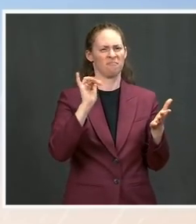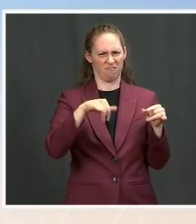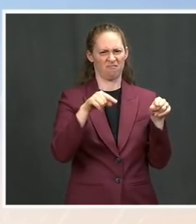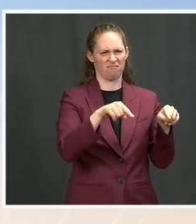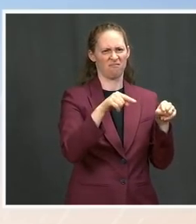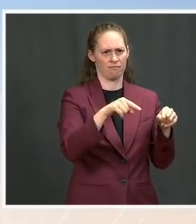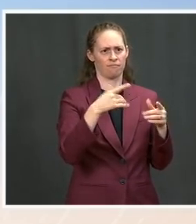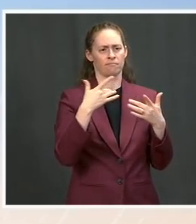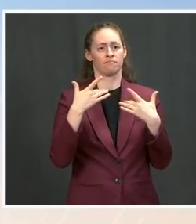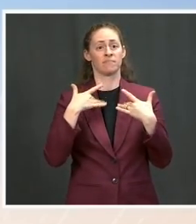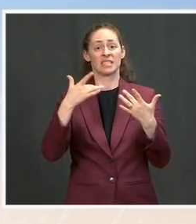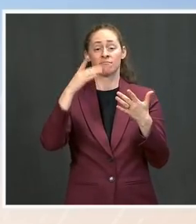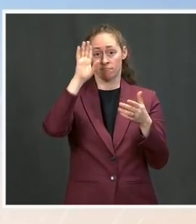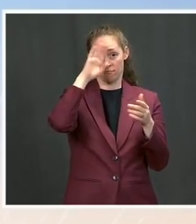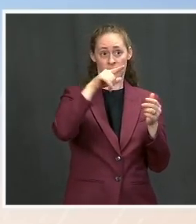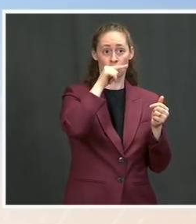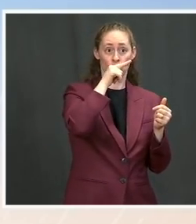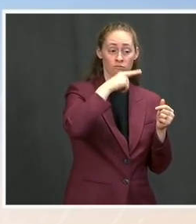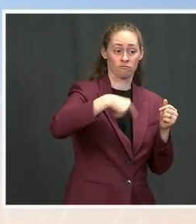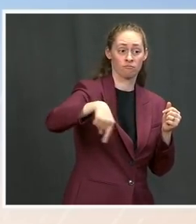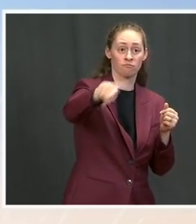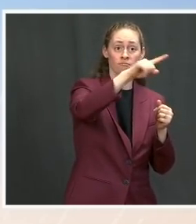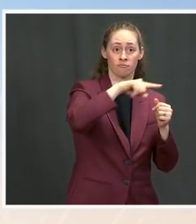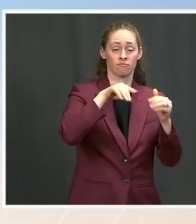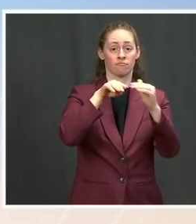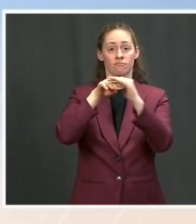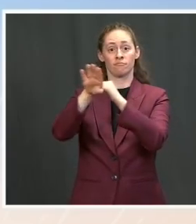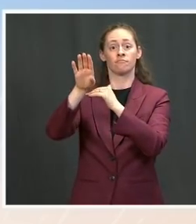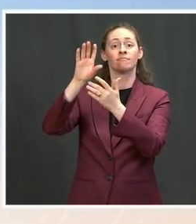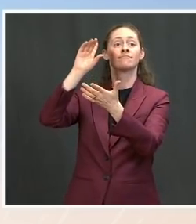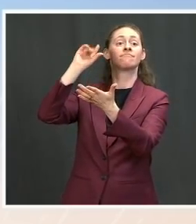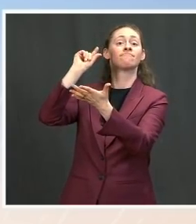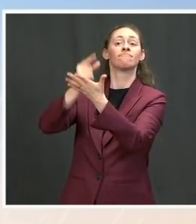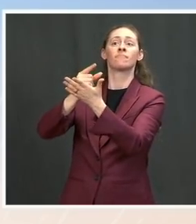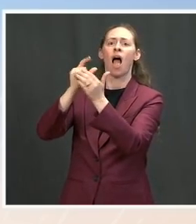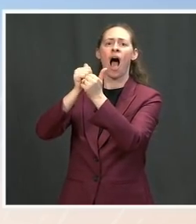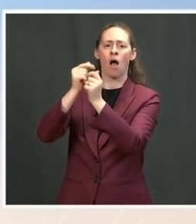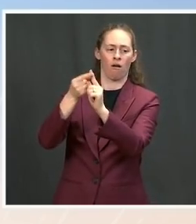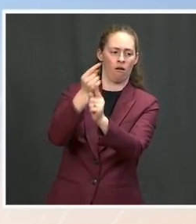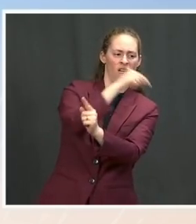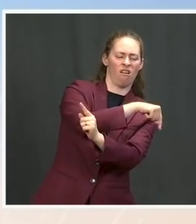if you go to preschool as opposed to daycare; and two years of community college. But this is not the totality